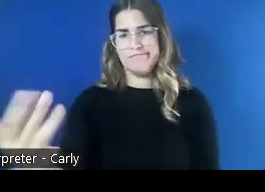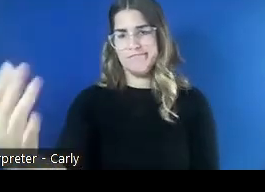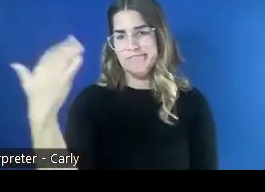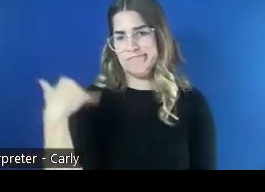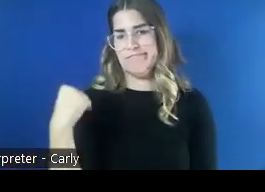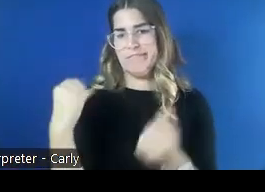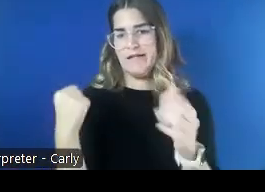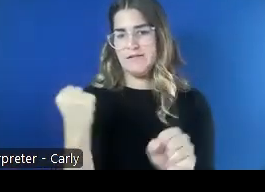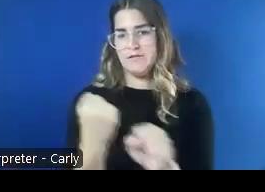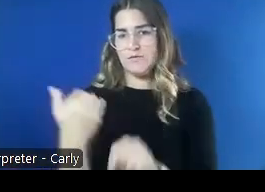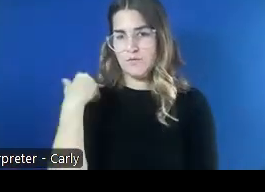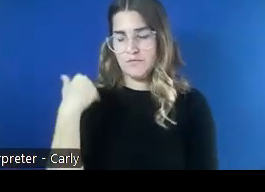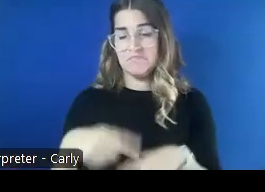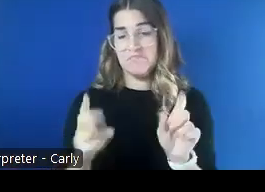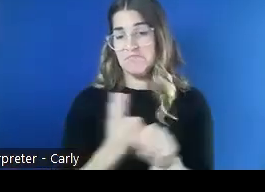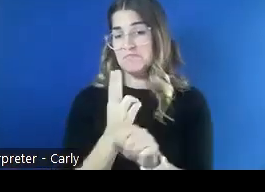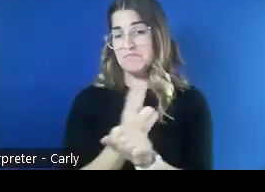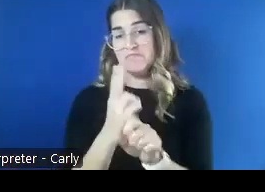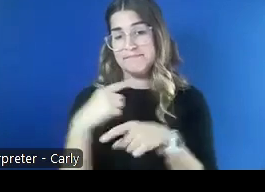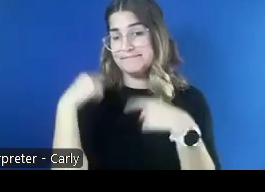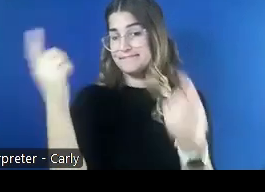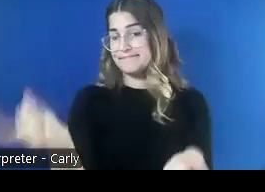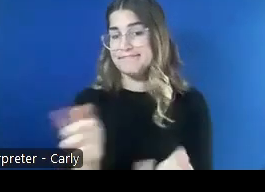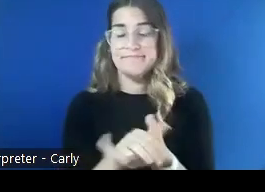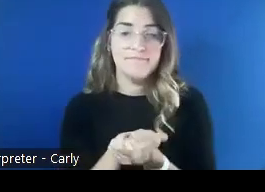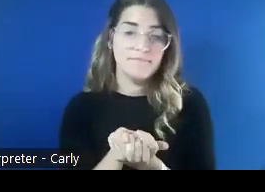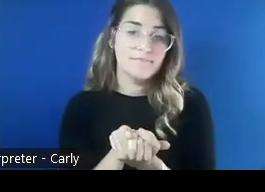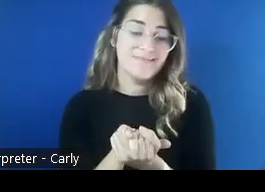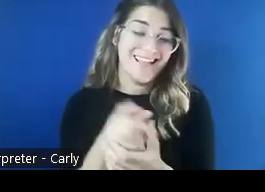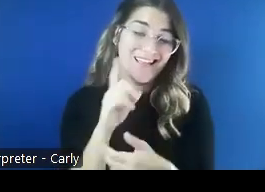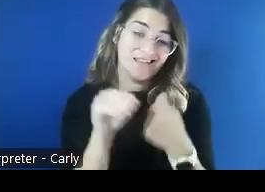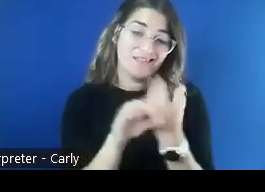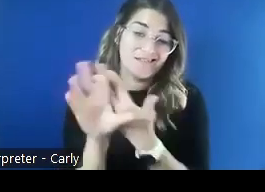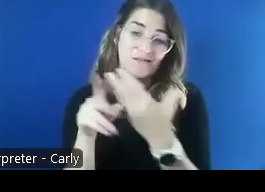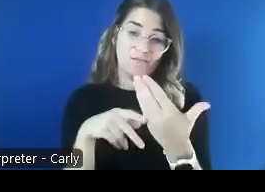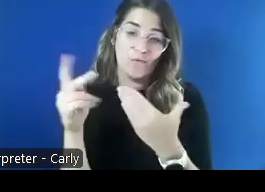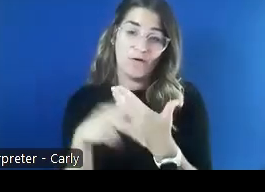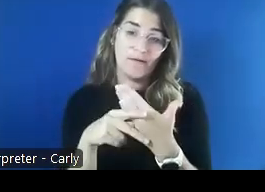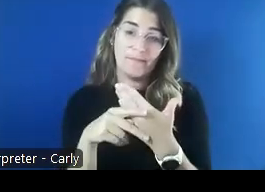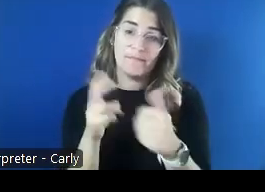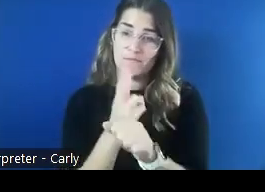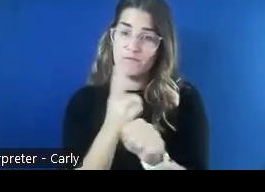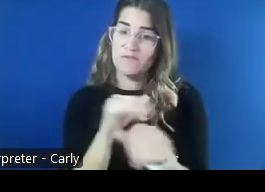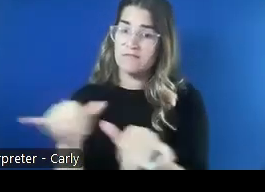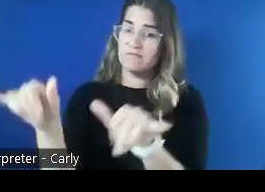so we've just been using what they use and I think the uh teleconnect program they're using it across